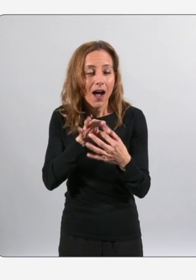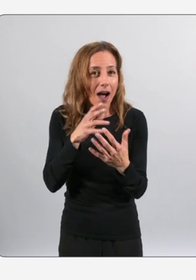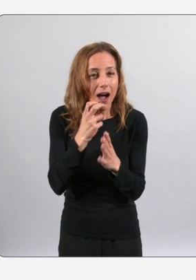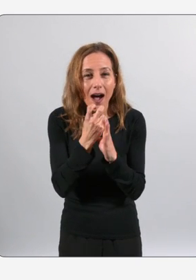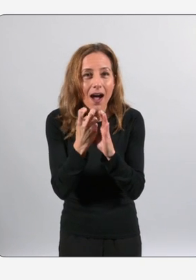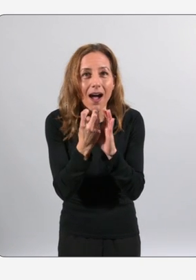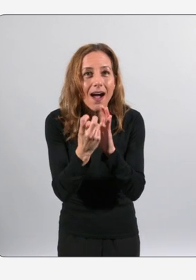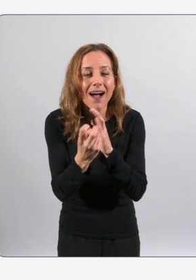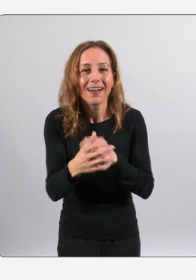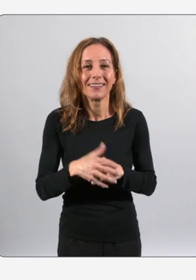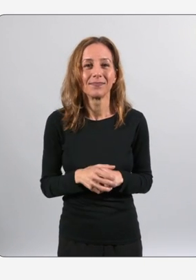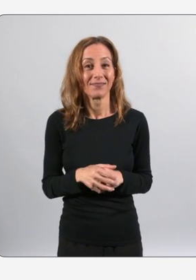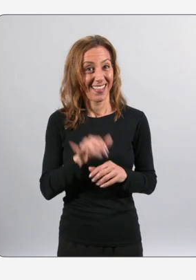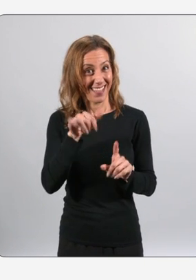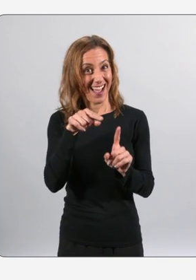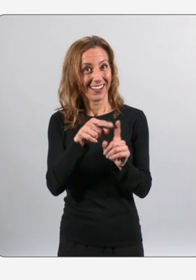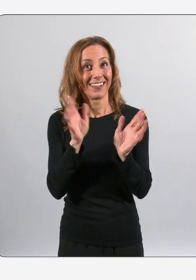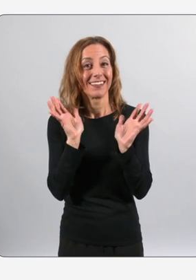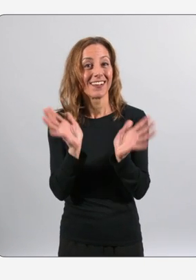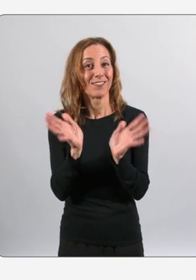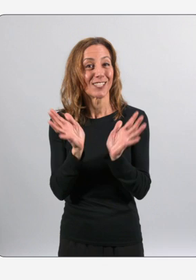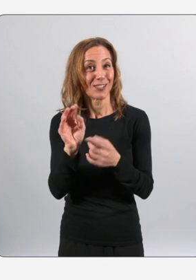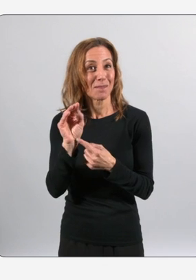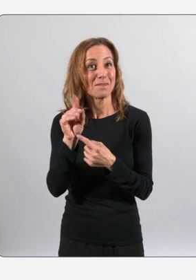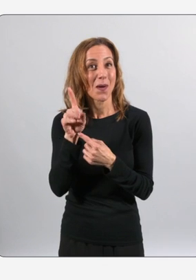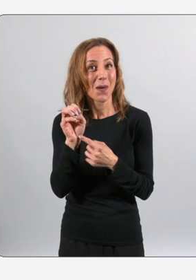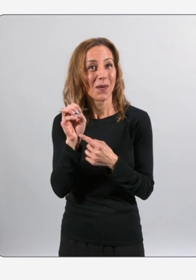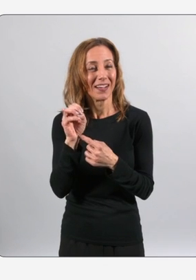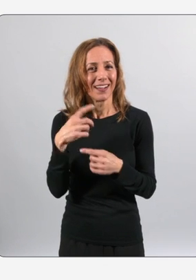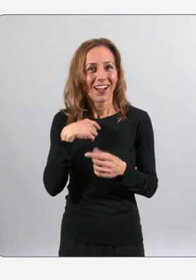So that's Conversational Mode, and we look forward to a lot of learnings in this space.